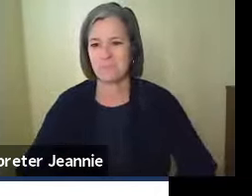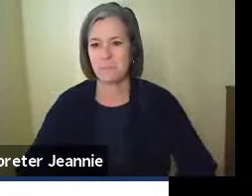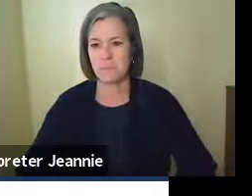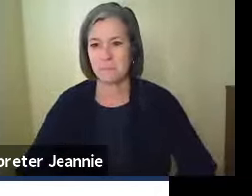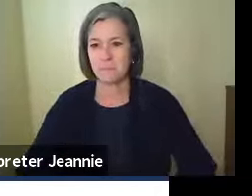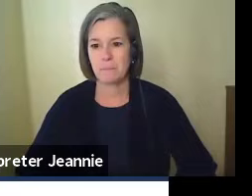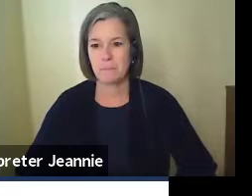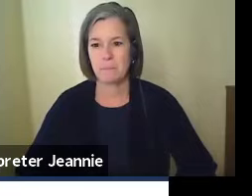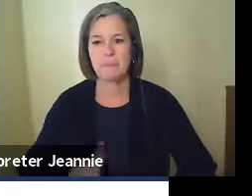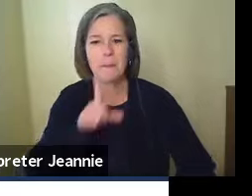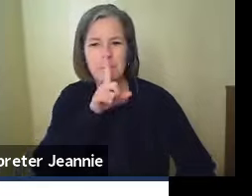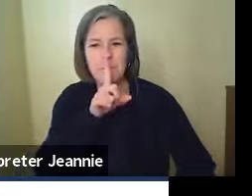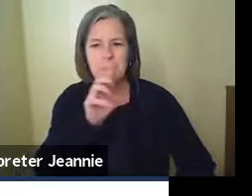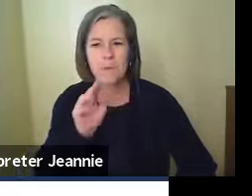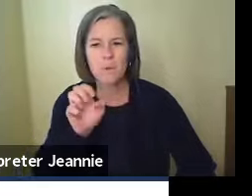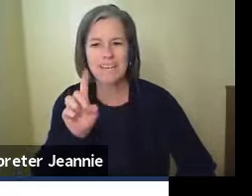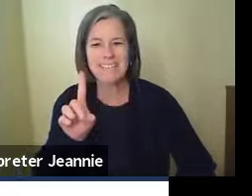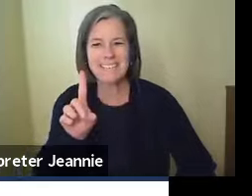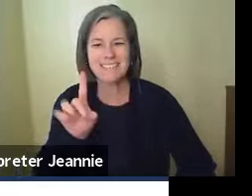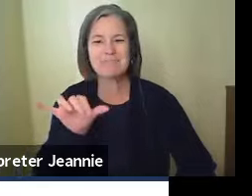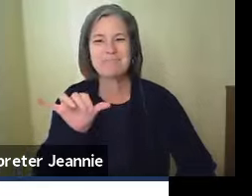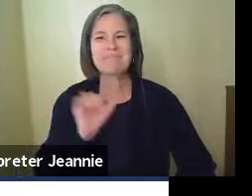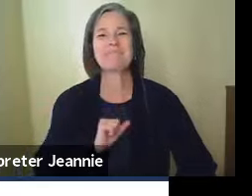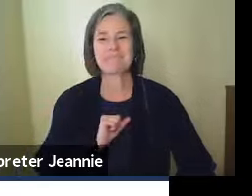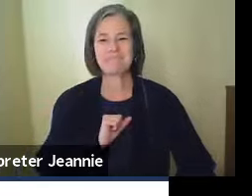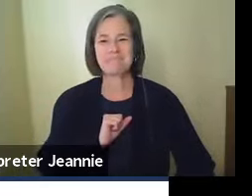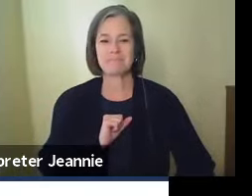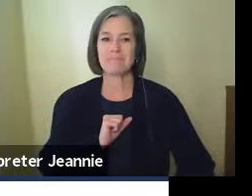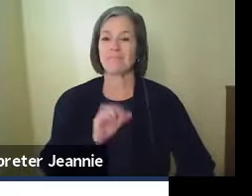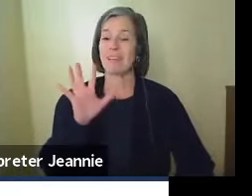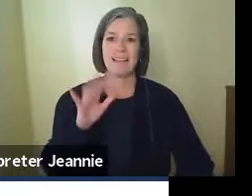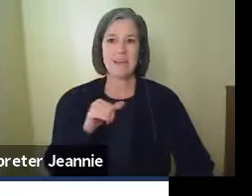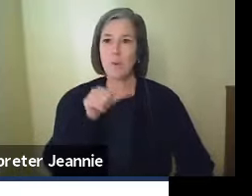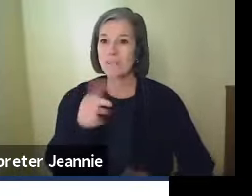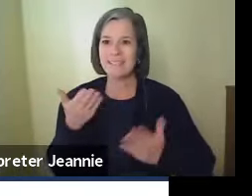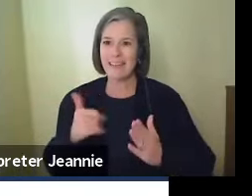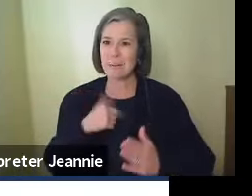Well, you might be muted. >> Yeah, it wasn't letting me unmute. Great. Thank you.